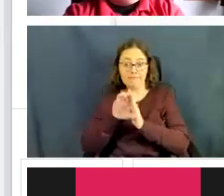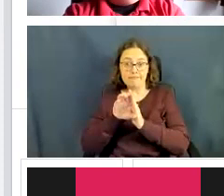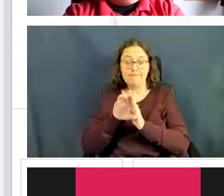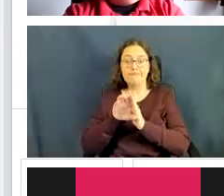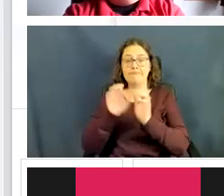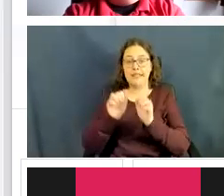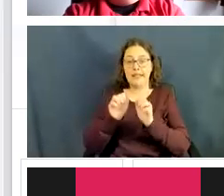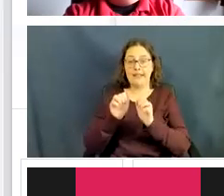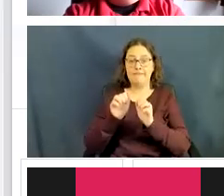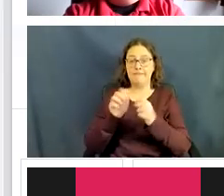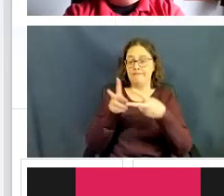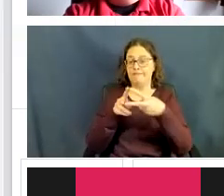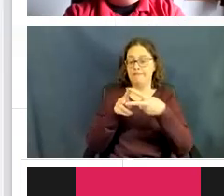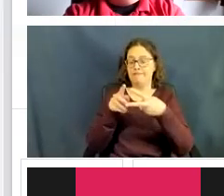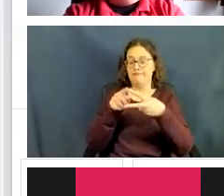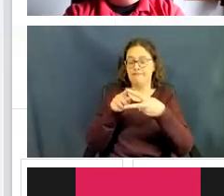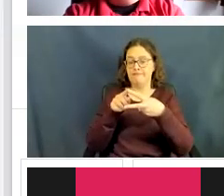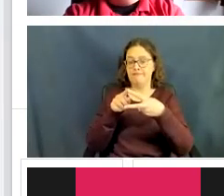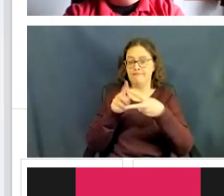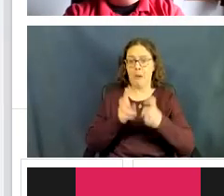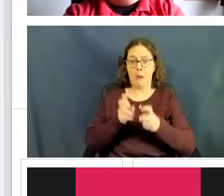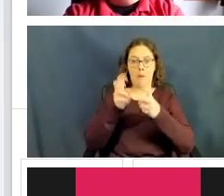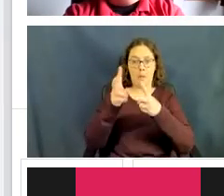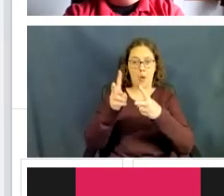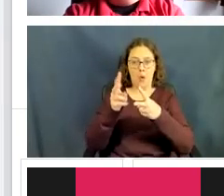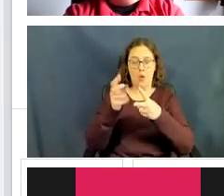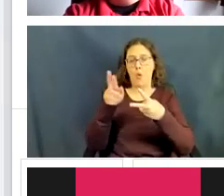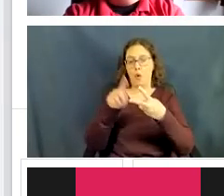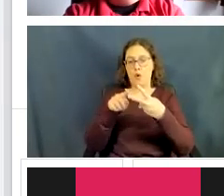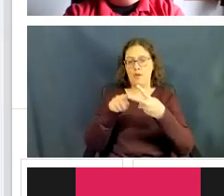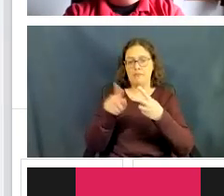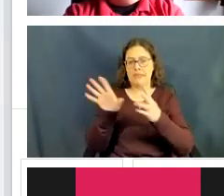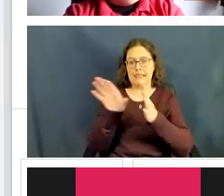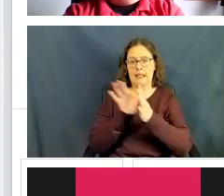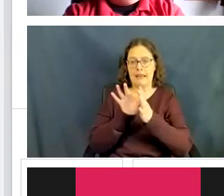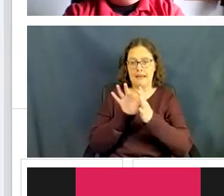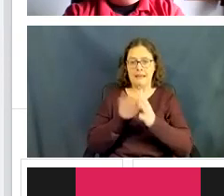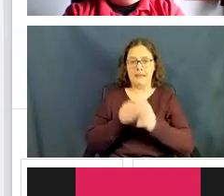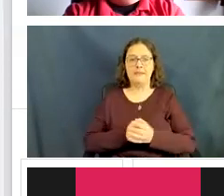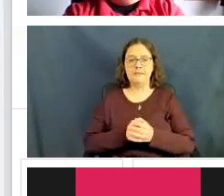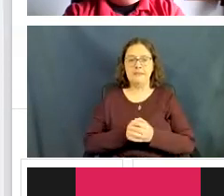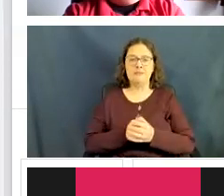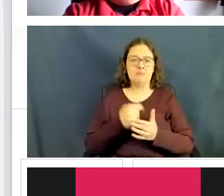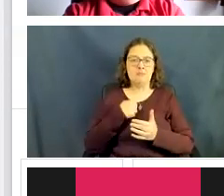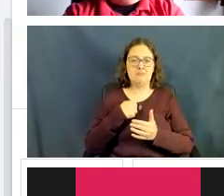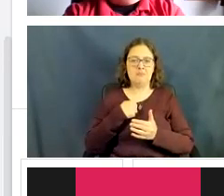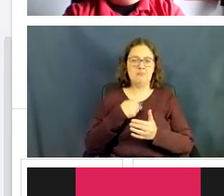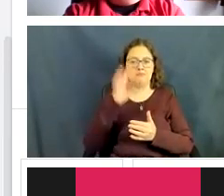Which is what the default setting is on, vision. You get the idea.